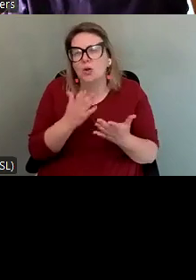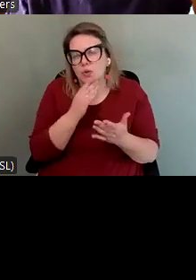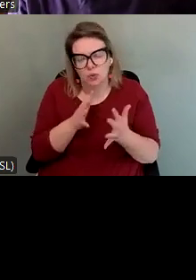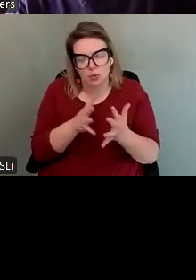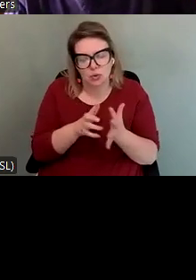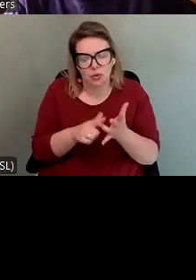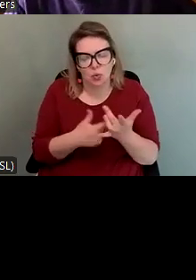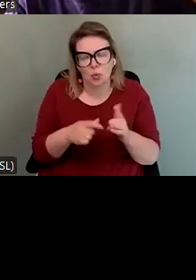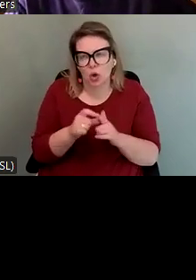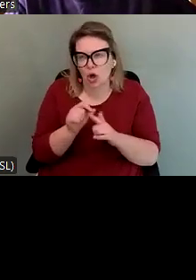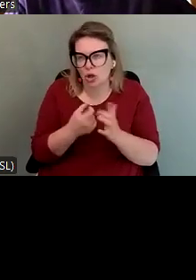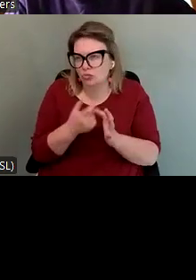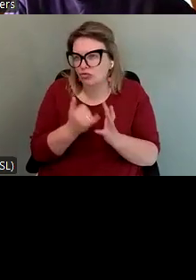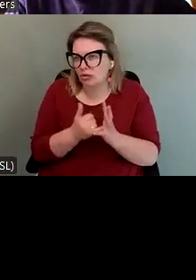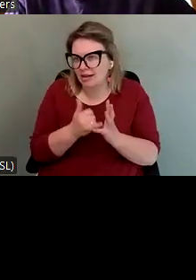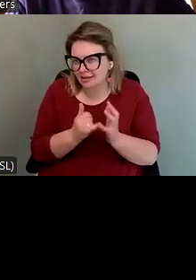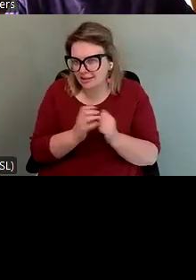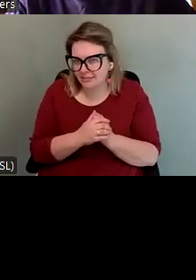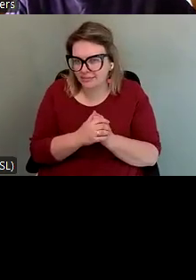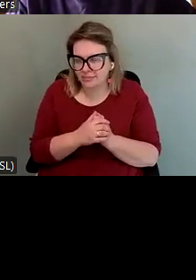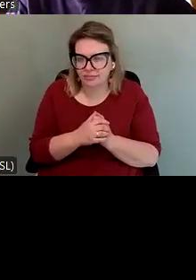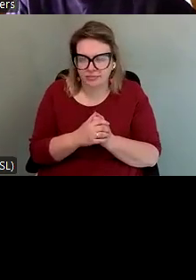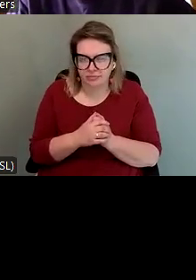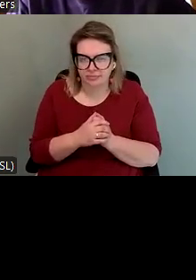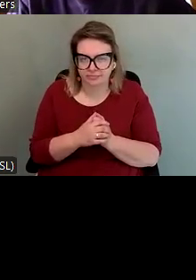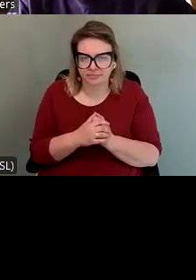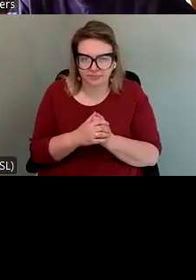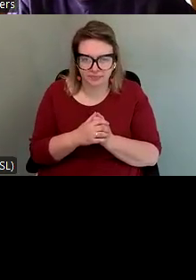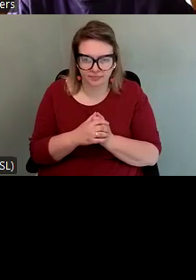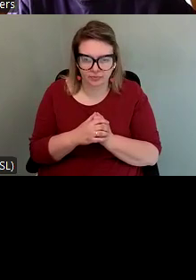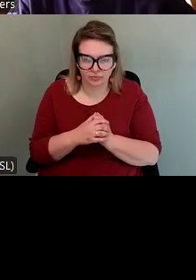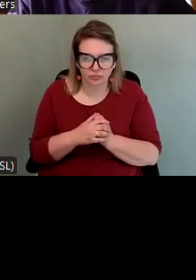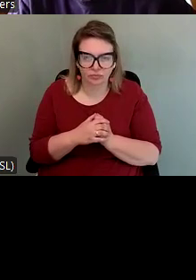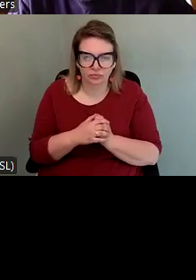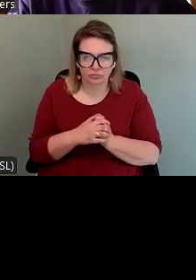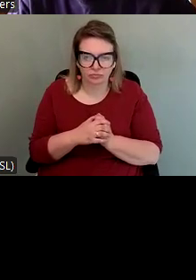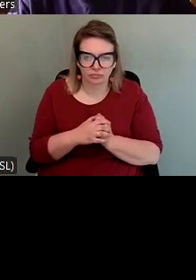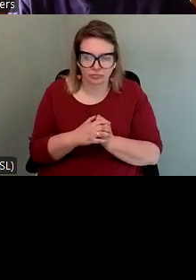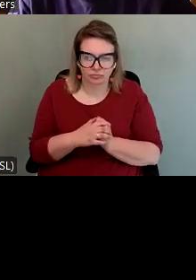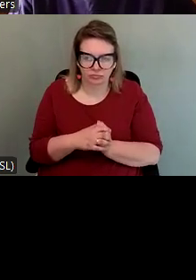We can close that now, please. Thank you. Get rid of that.